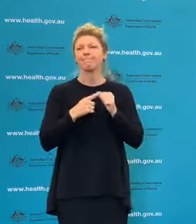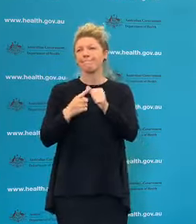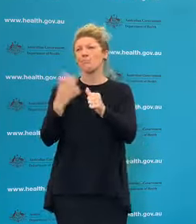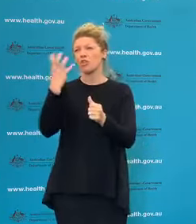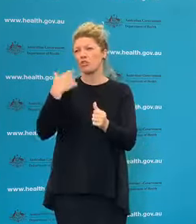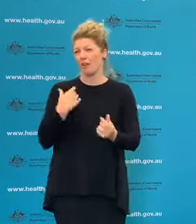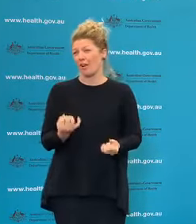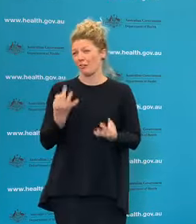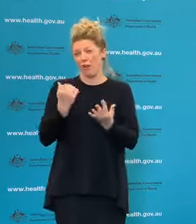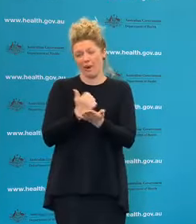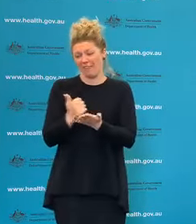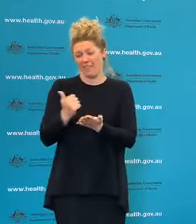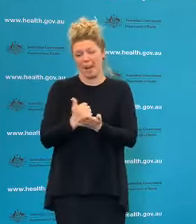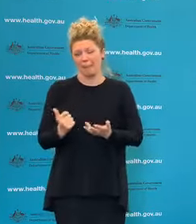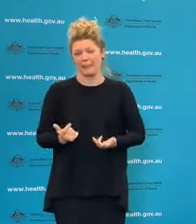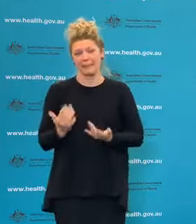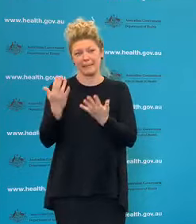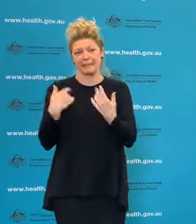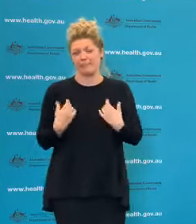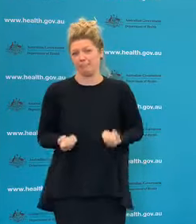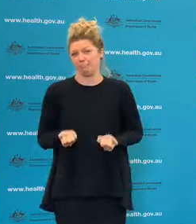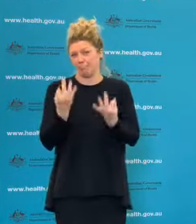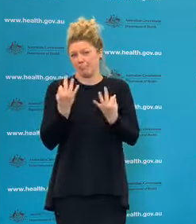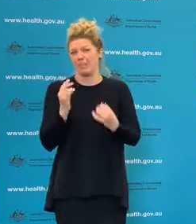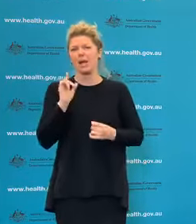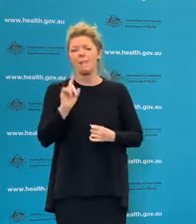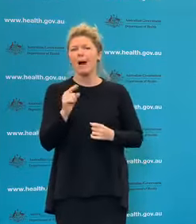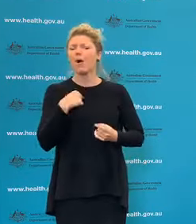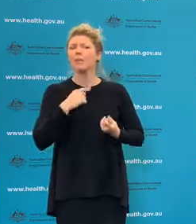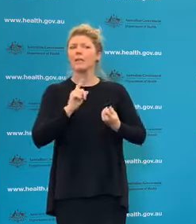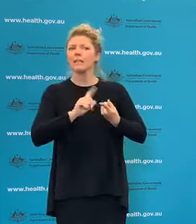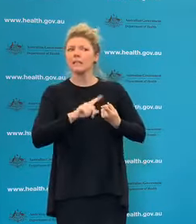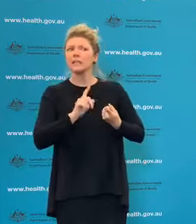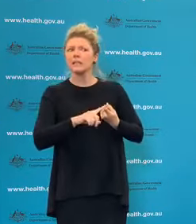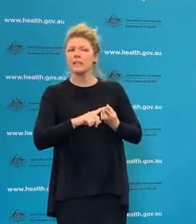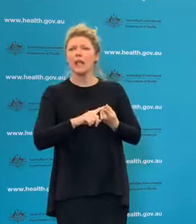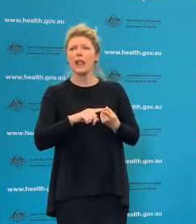those figures to hand. I can say though that still we are aware that the largest